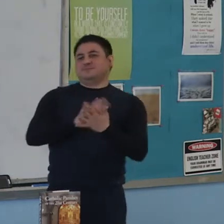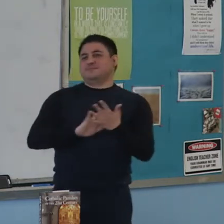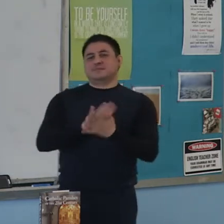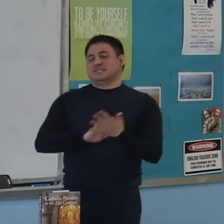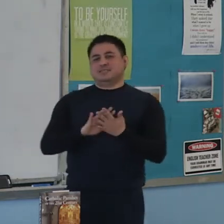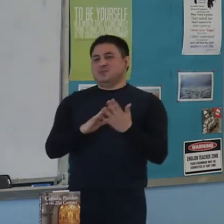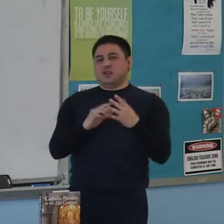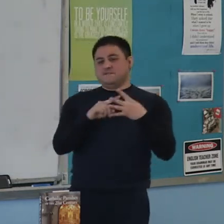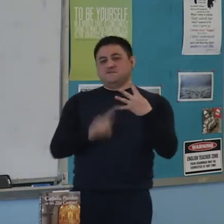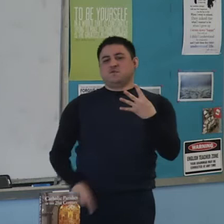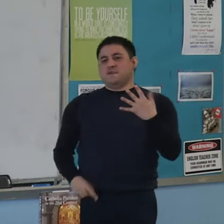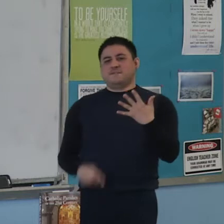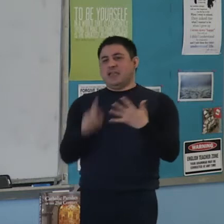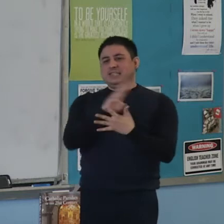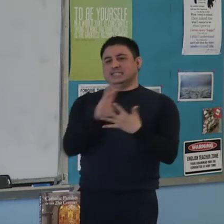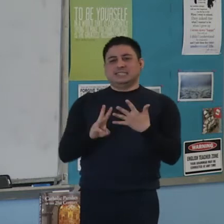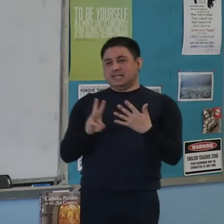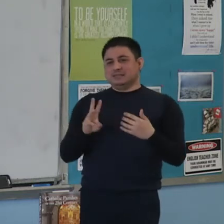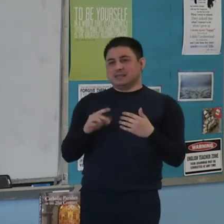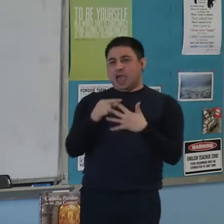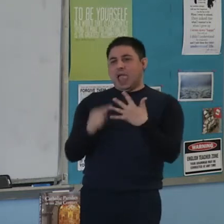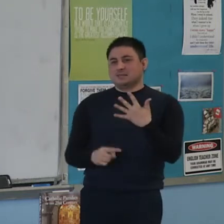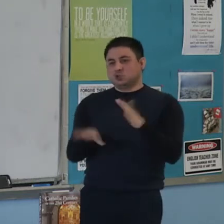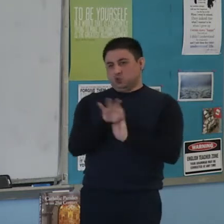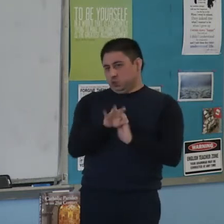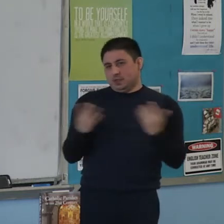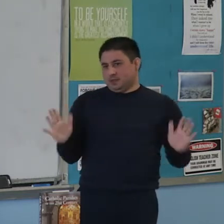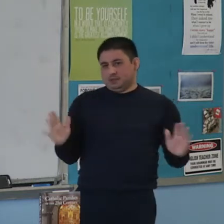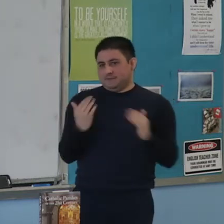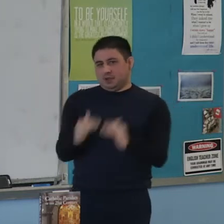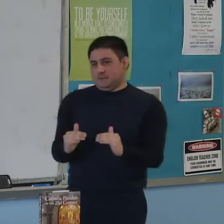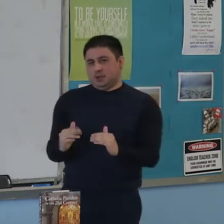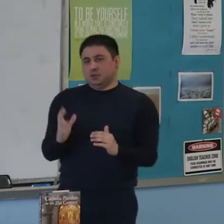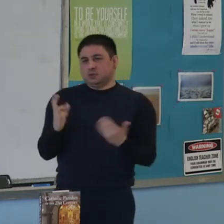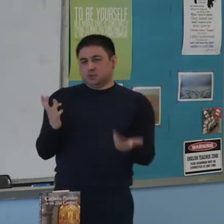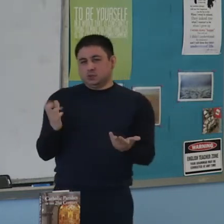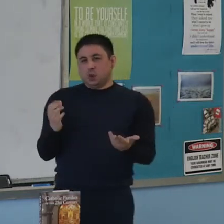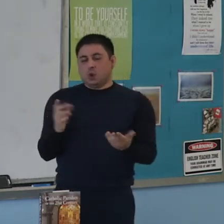engage them, you know, like five, six items, and that is if you're not sure it takes